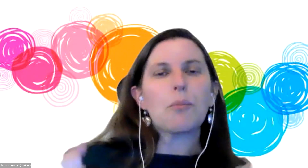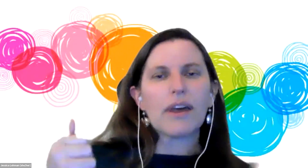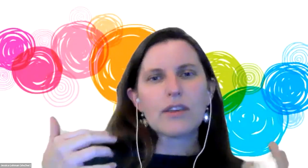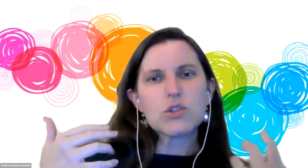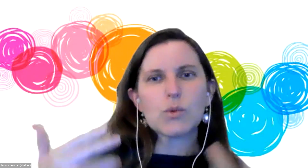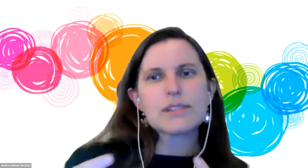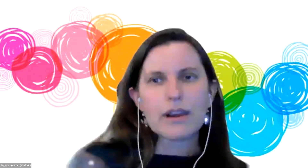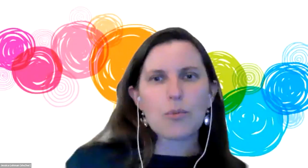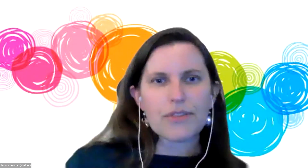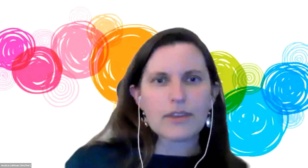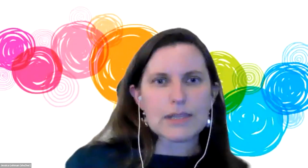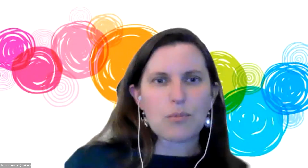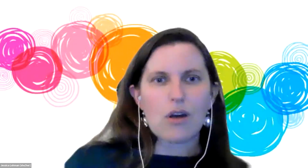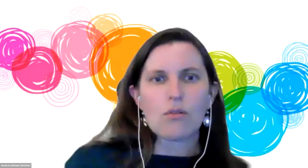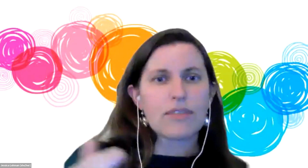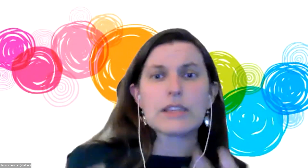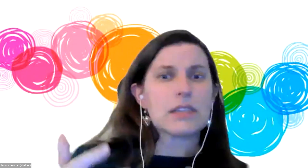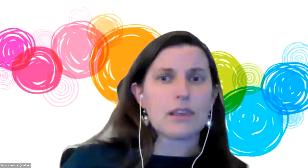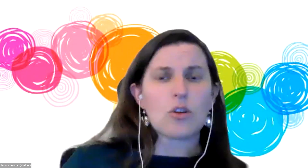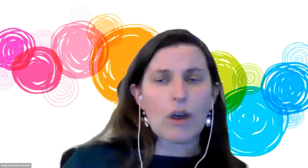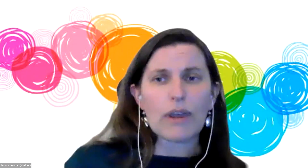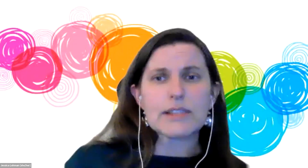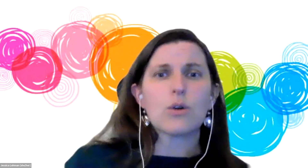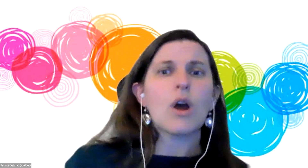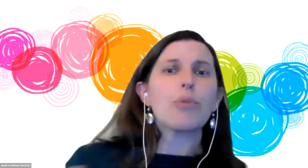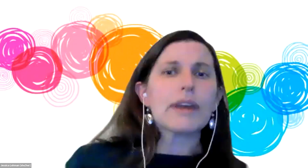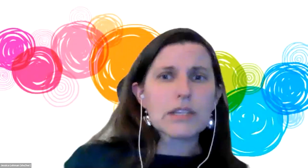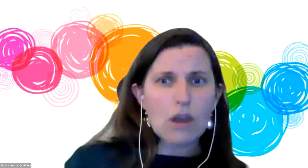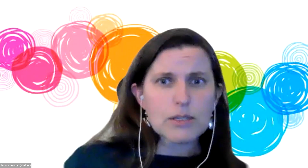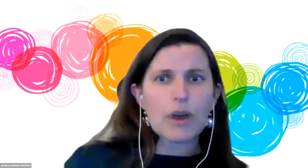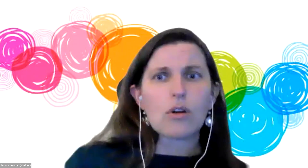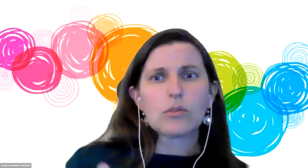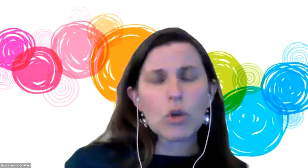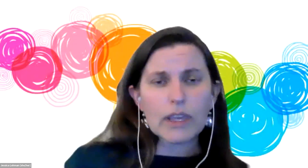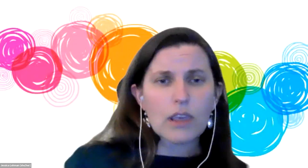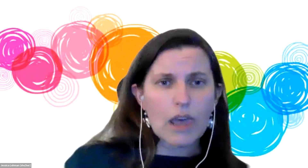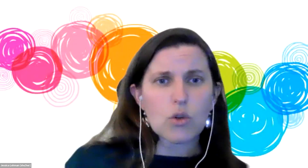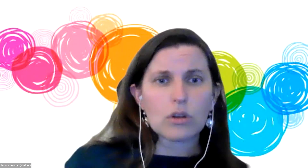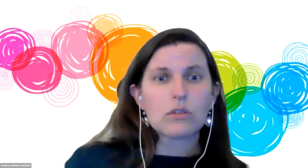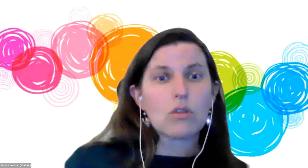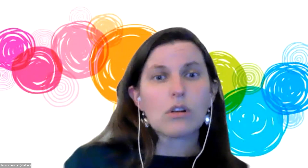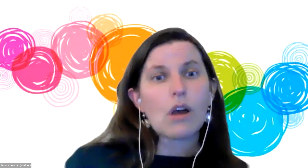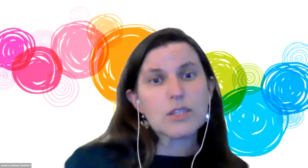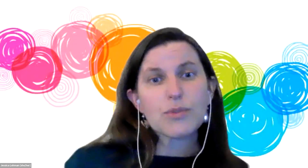are moving so quickly we don't have a super clear action step right now that we want everyone to do but I do want